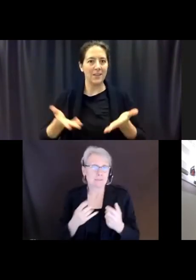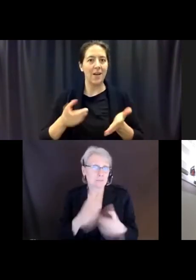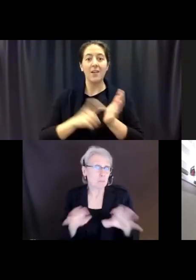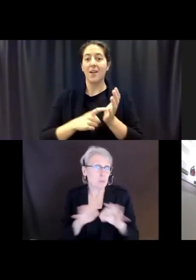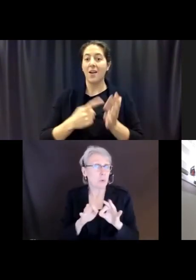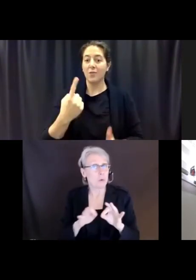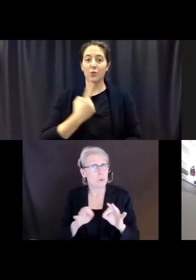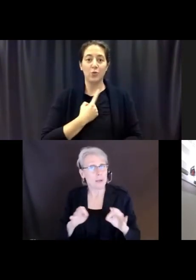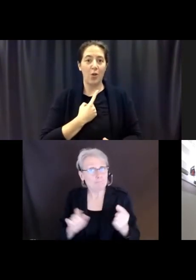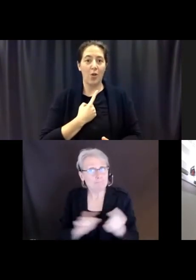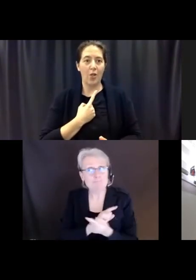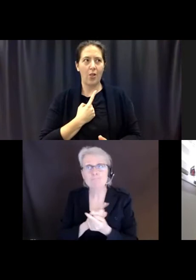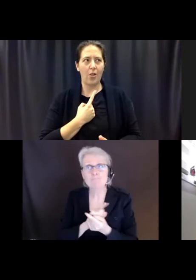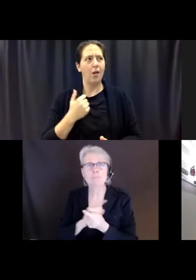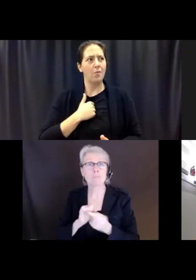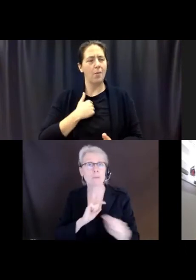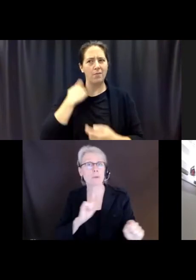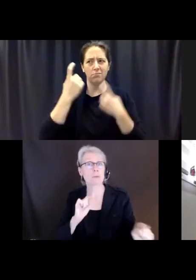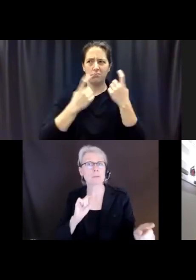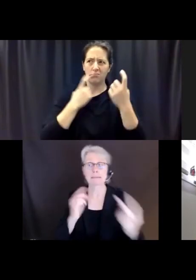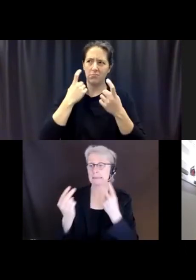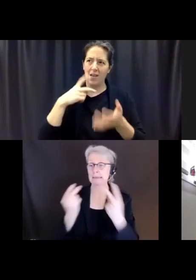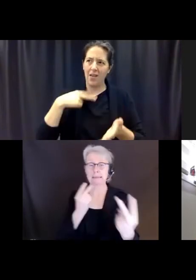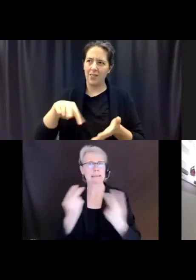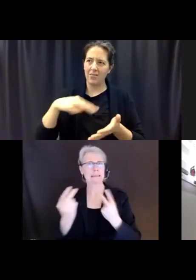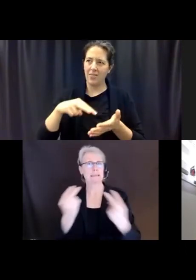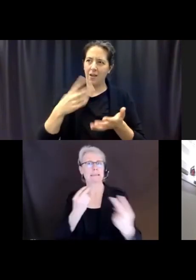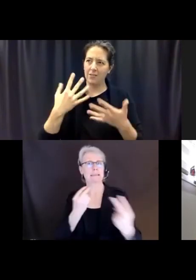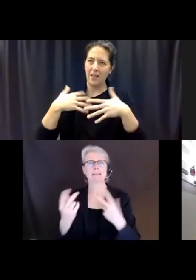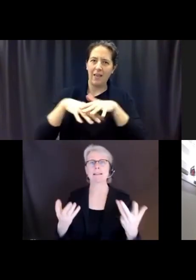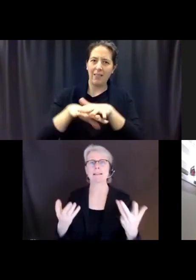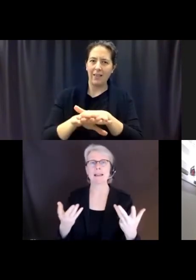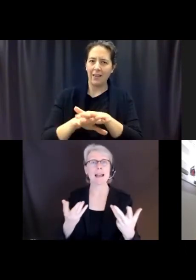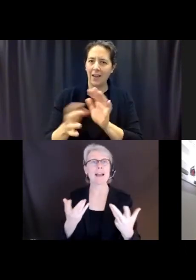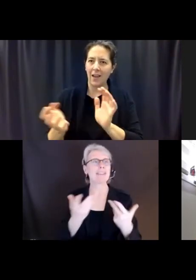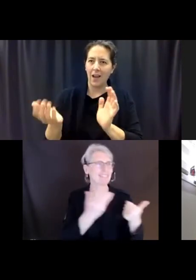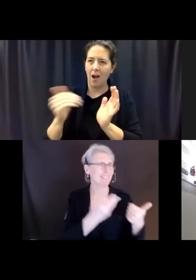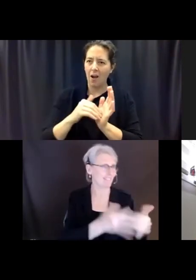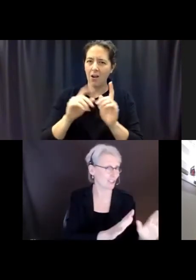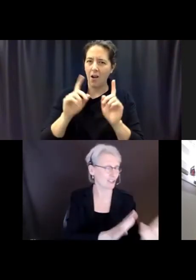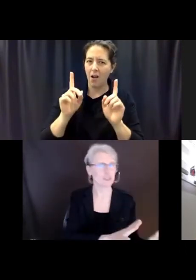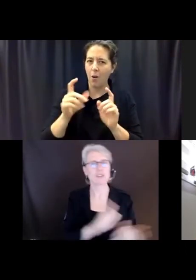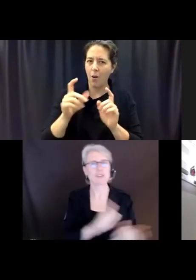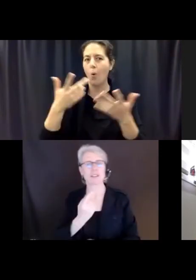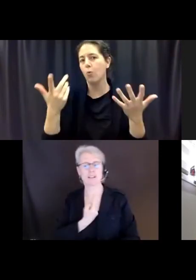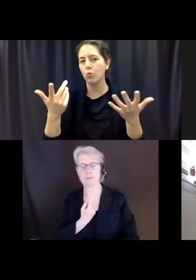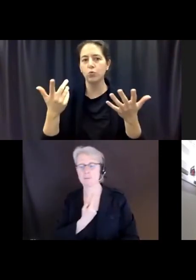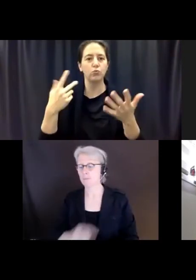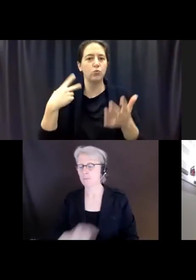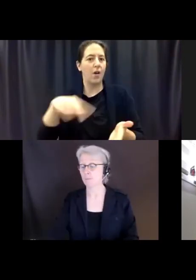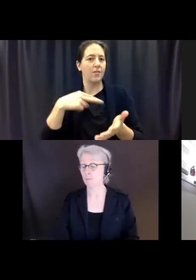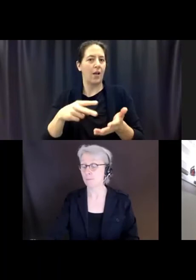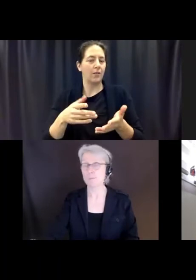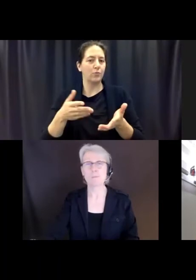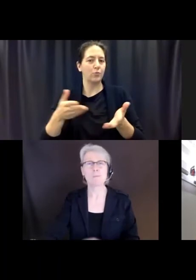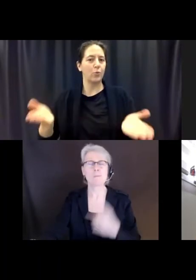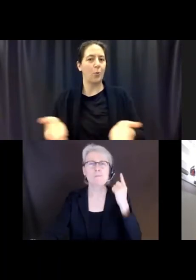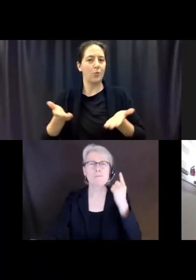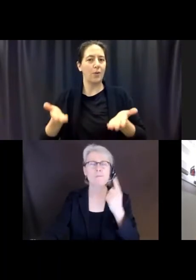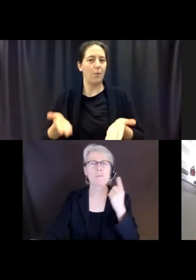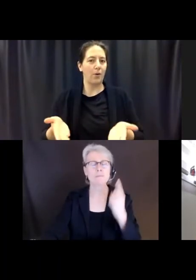BY MYSELF, THIS IS WHEN I WONDER WHAT IS INTEGRATED DANCE? IS THIS INTEGRATED DANCE, OR IS THIS